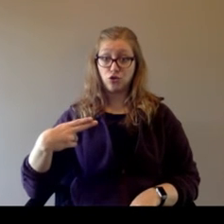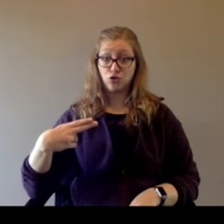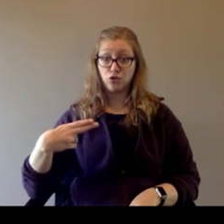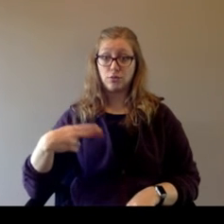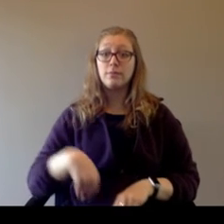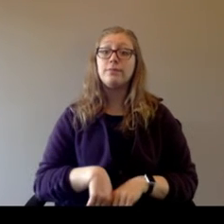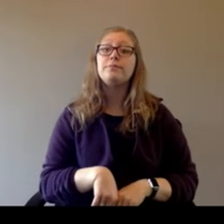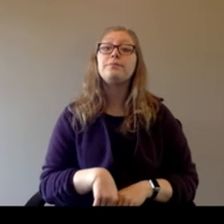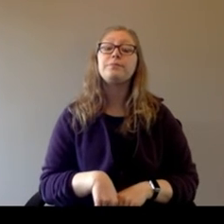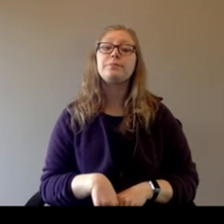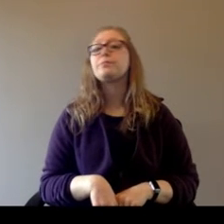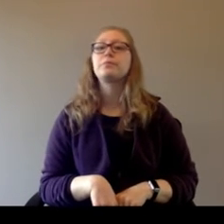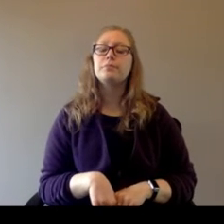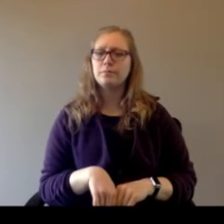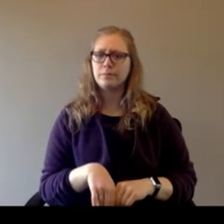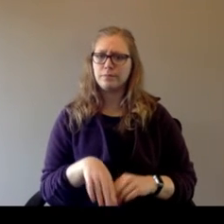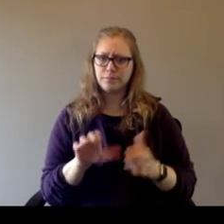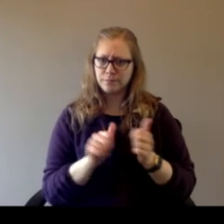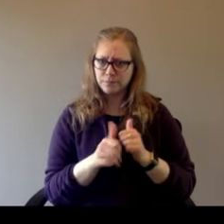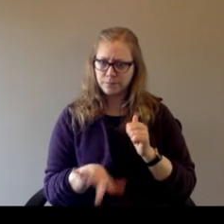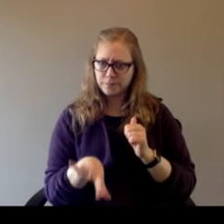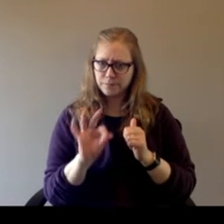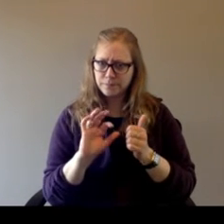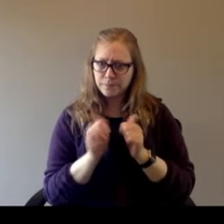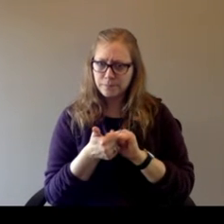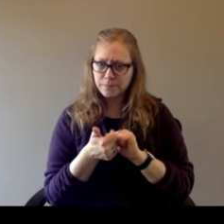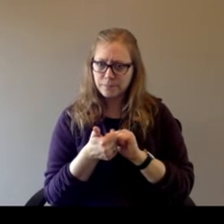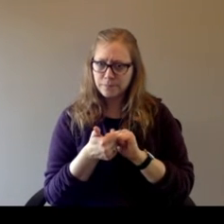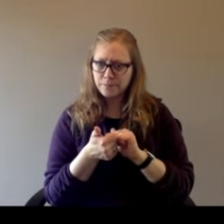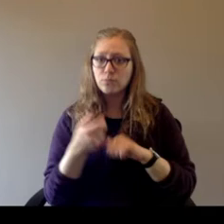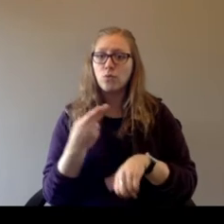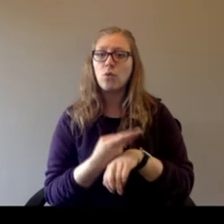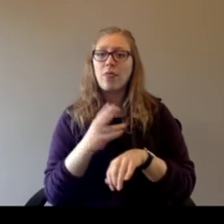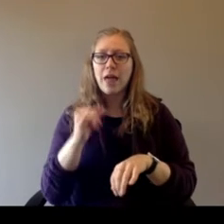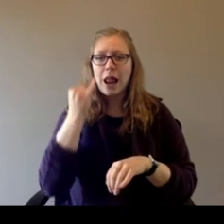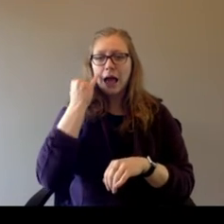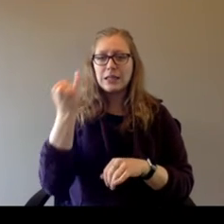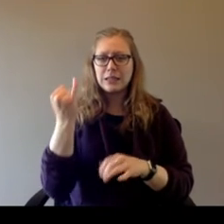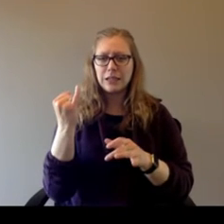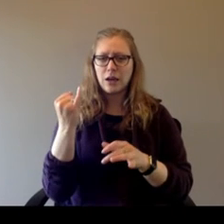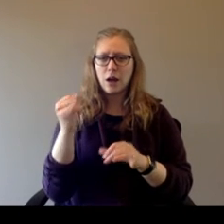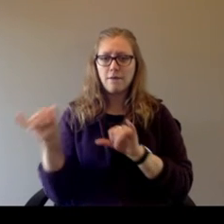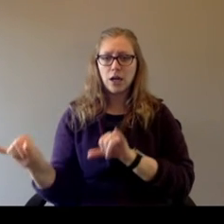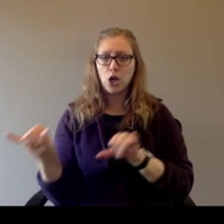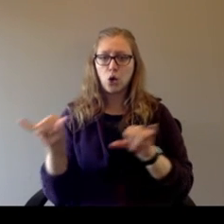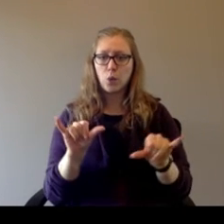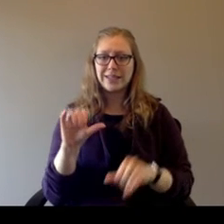And we can do that by using the idea of congruence. So if we match up these